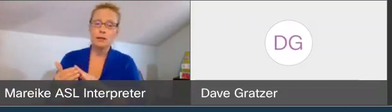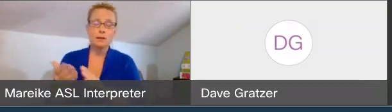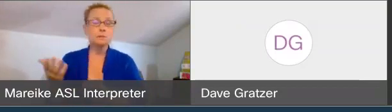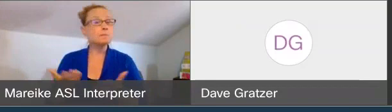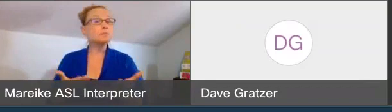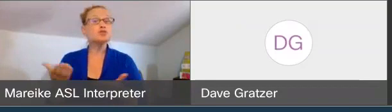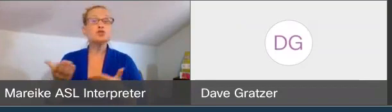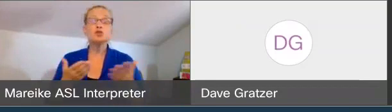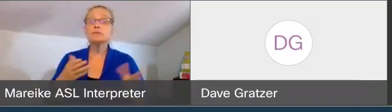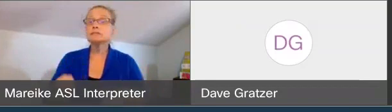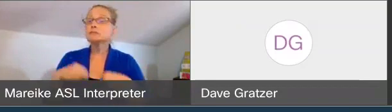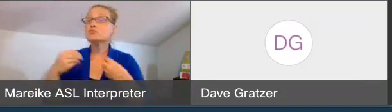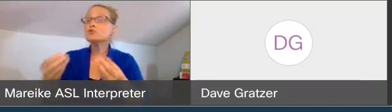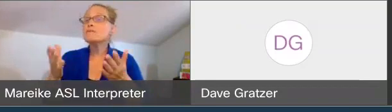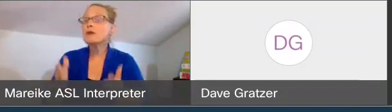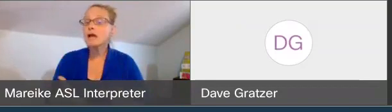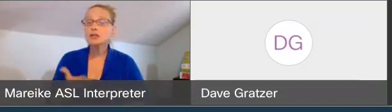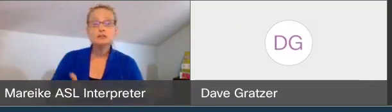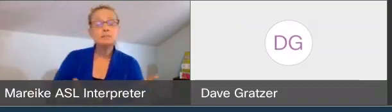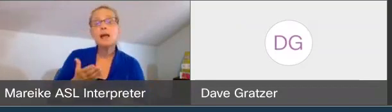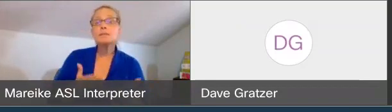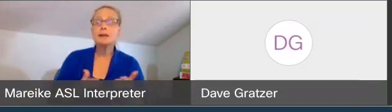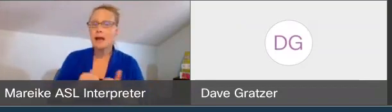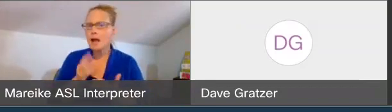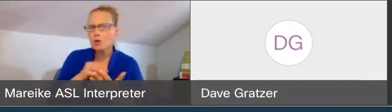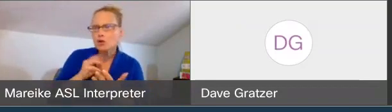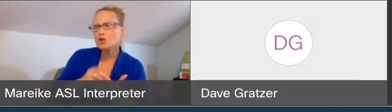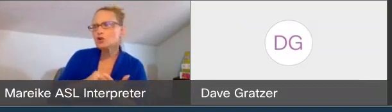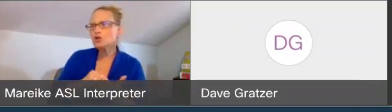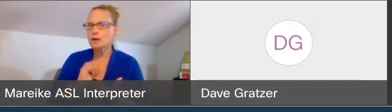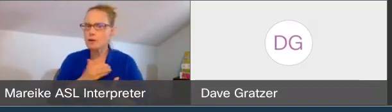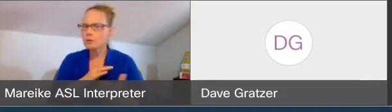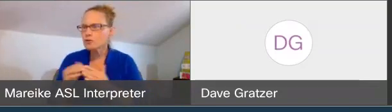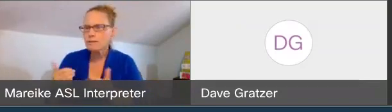sort of gaining awareness as to does our community have FACT teams. And